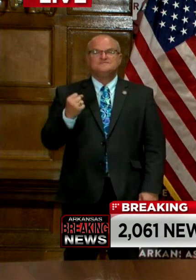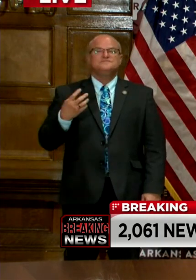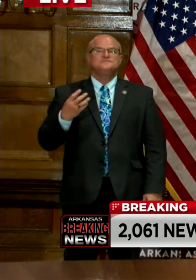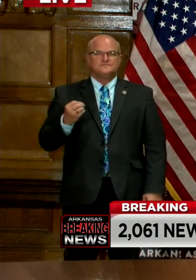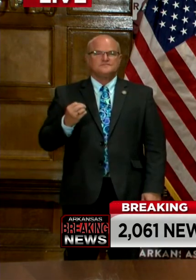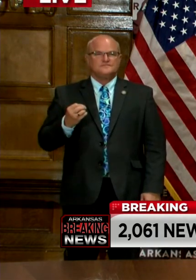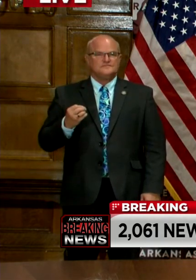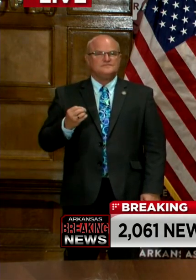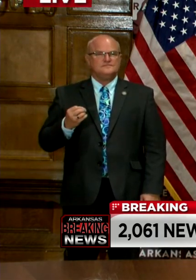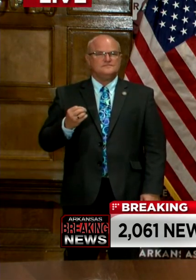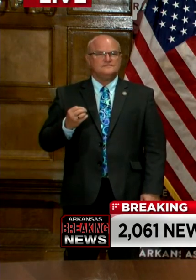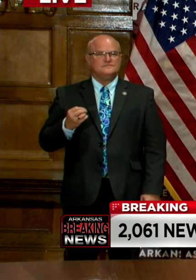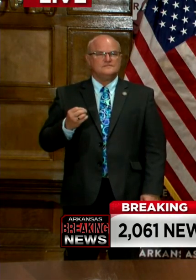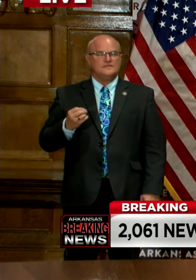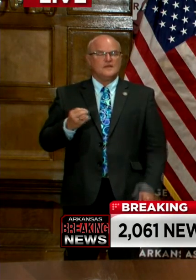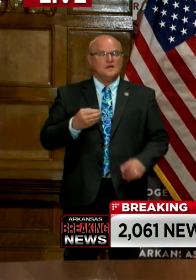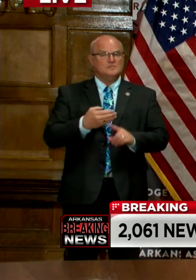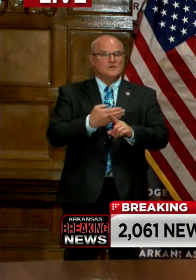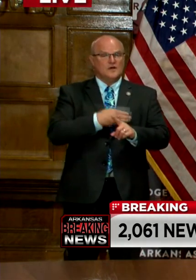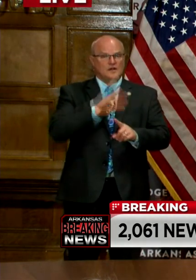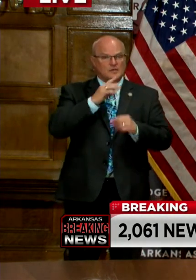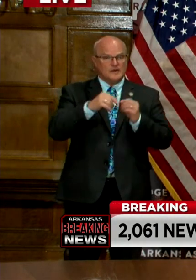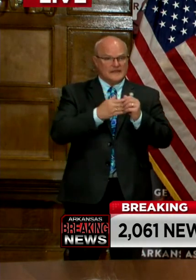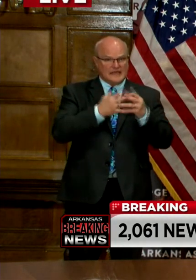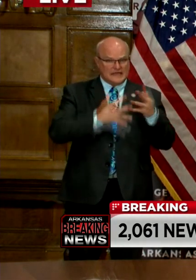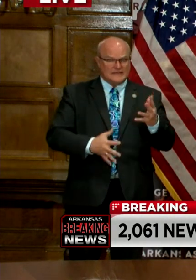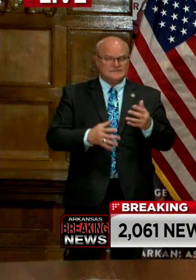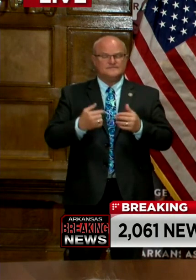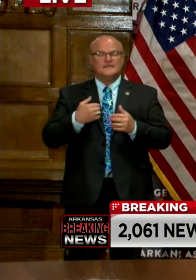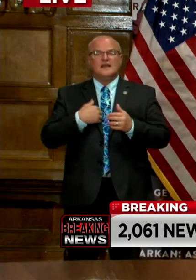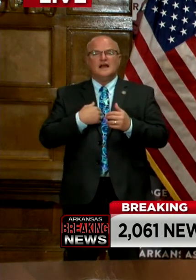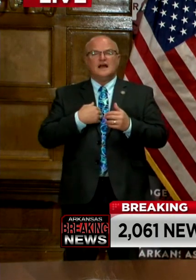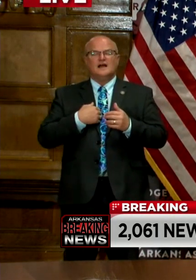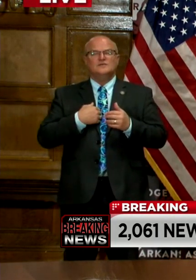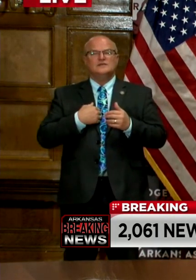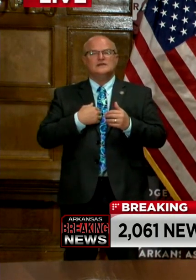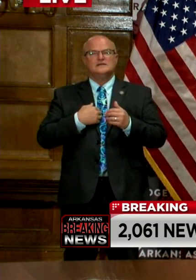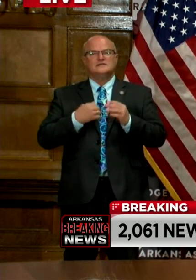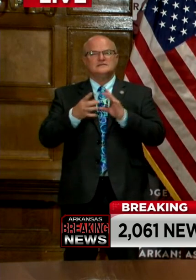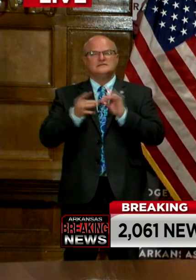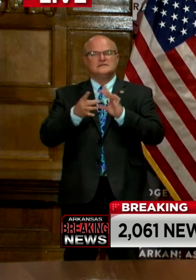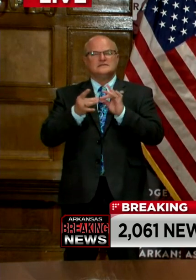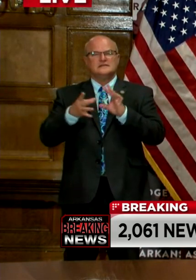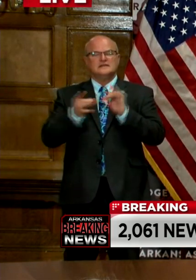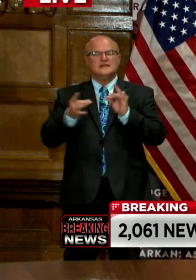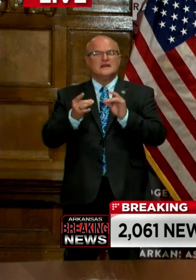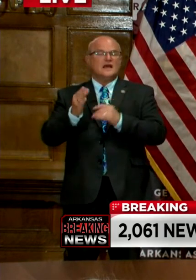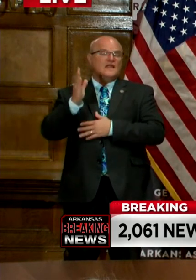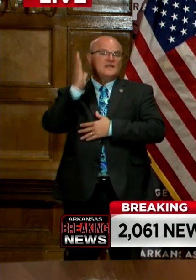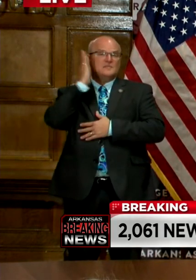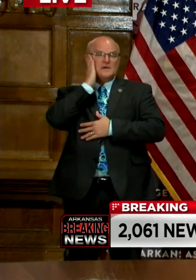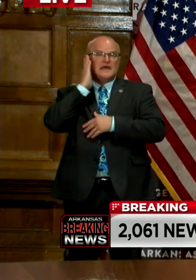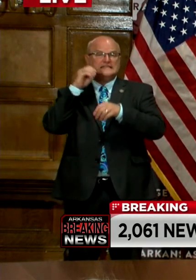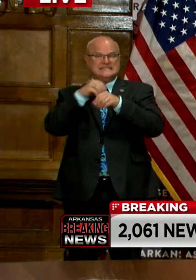ROMERO IN TERMS OF THE NEW CDC GUIDELINES. THANK YOU, GOVERNOR. BEFORE I TALK ABOUT THOSE